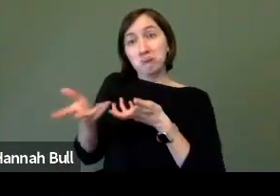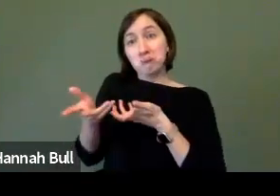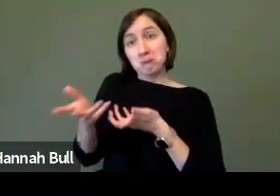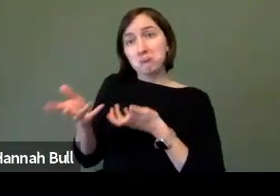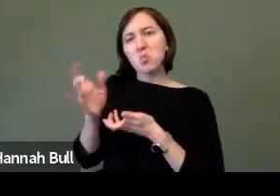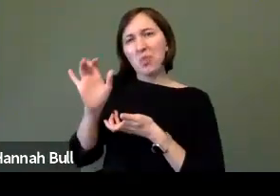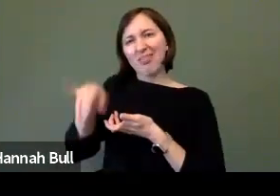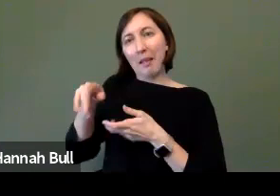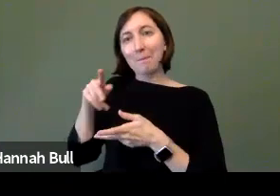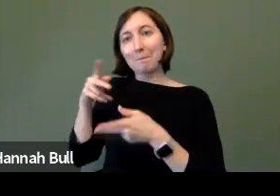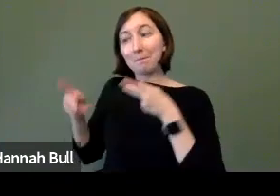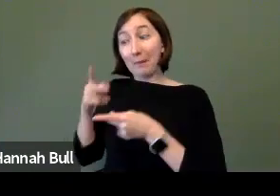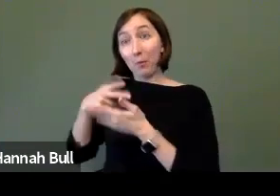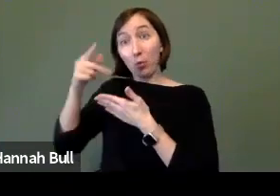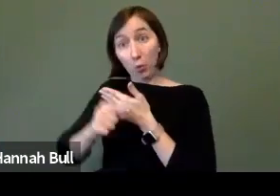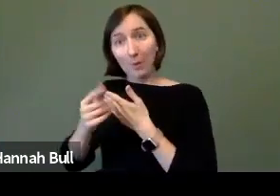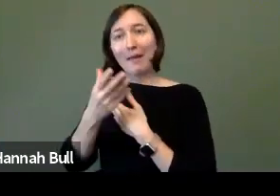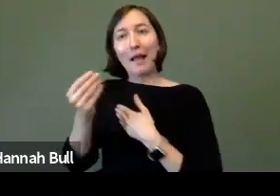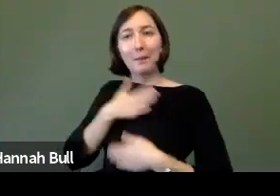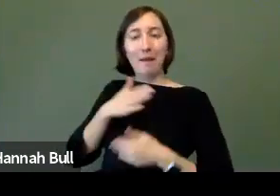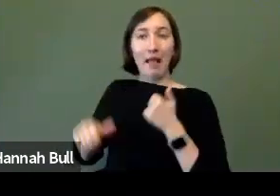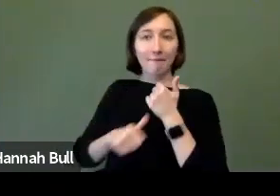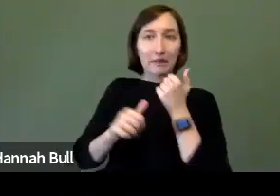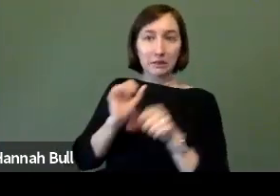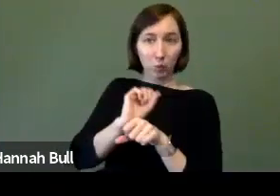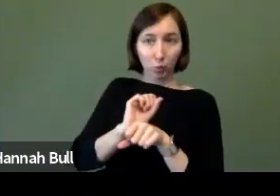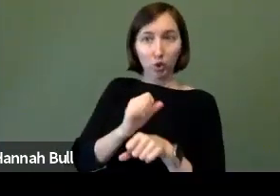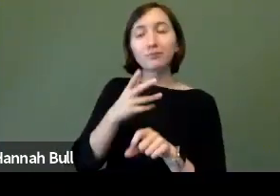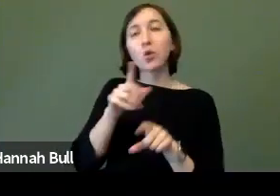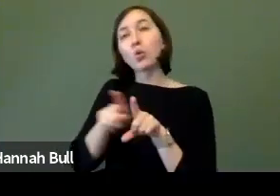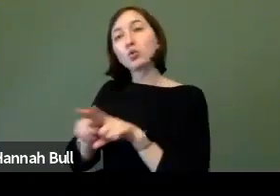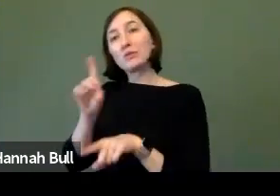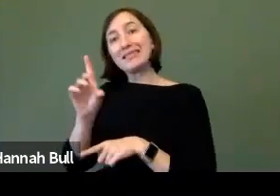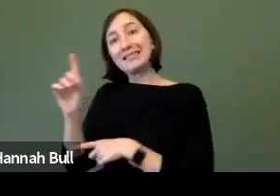and in my advocacy work and the DD network calls.